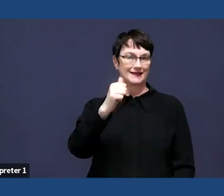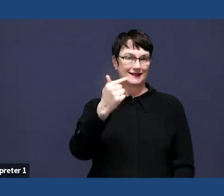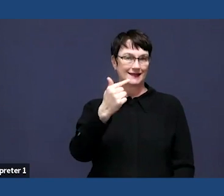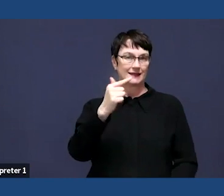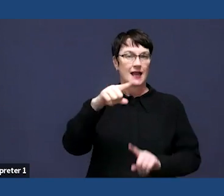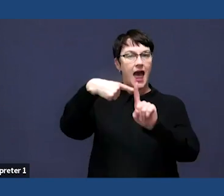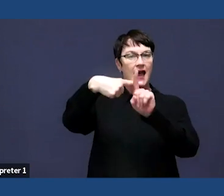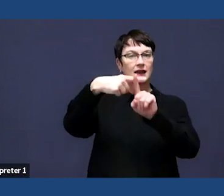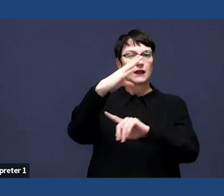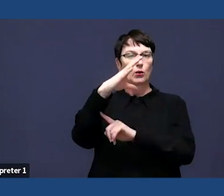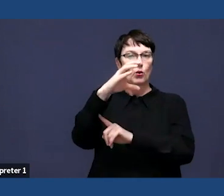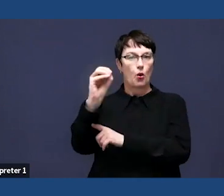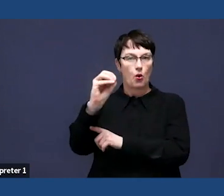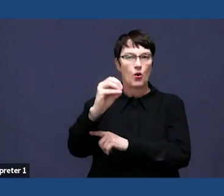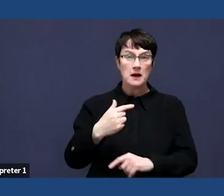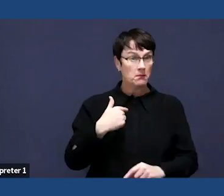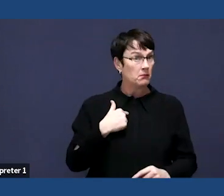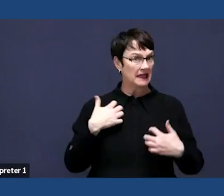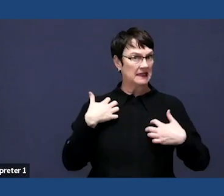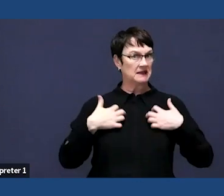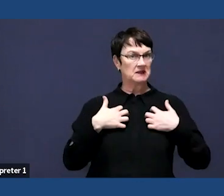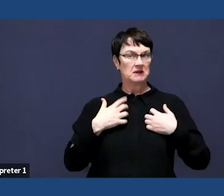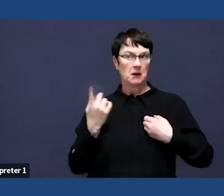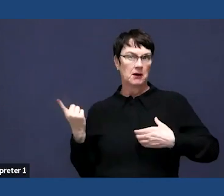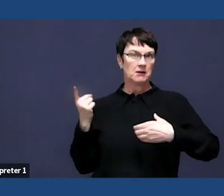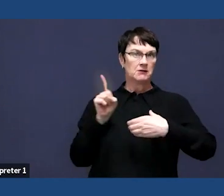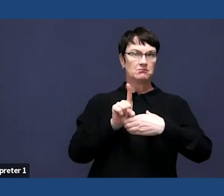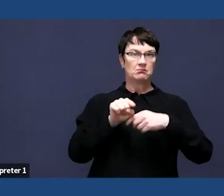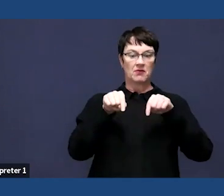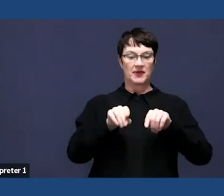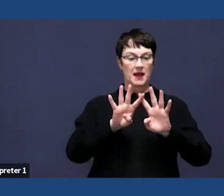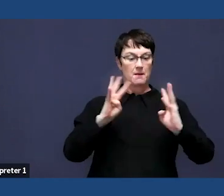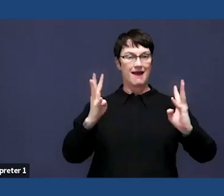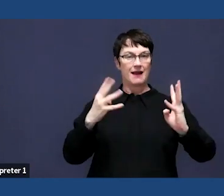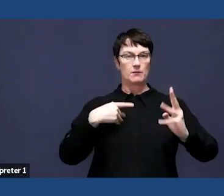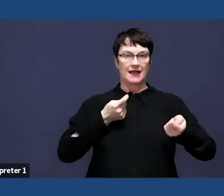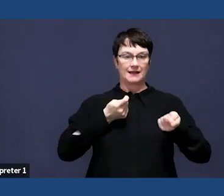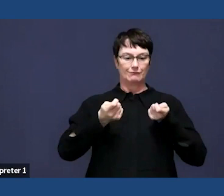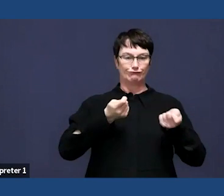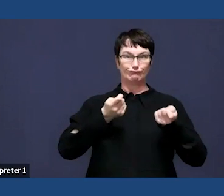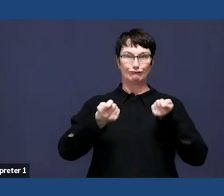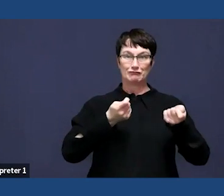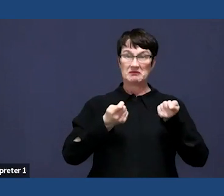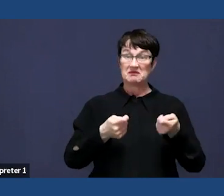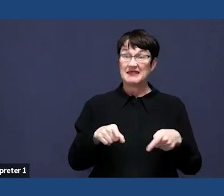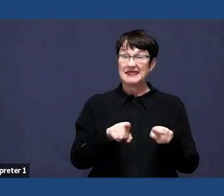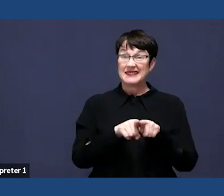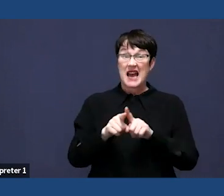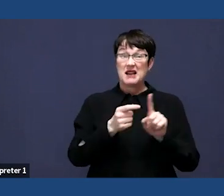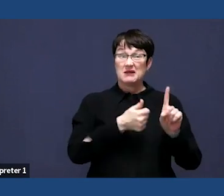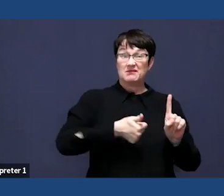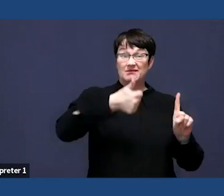Like Ambassador Gallegos mentioned, ageing is a global topic and we are as a society